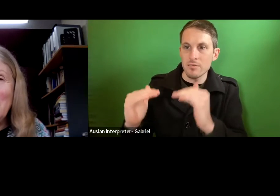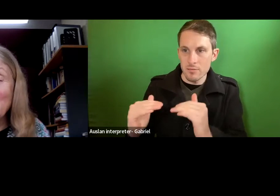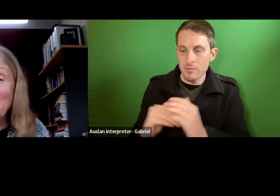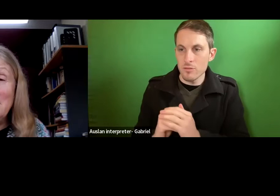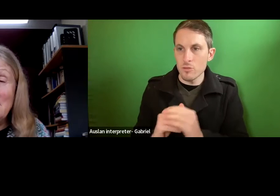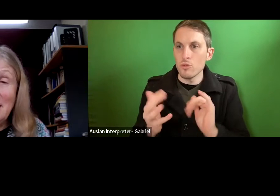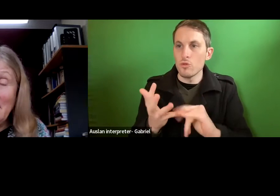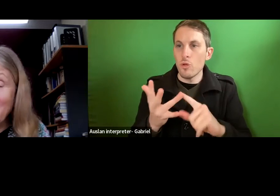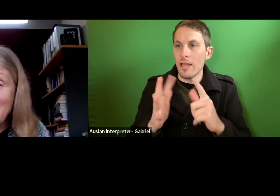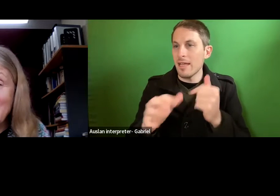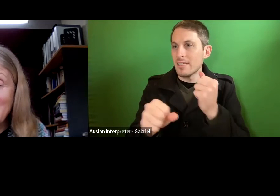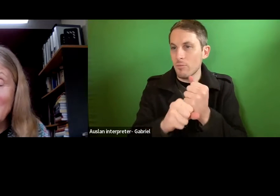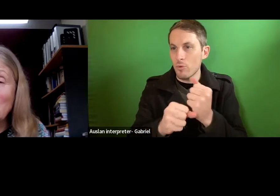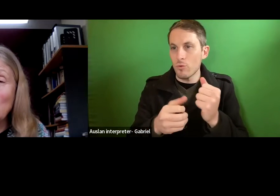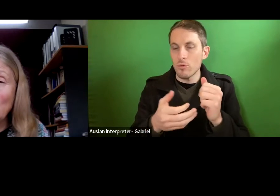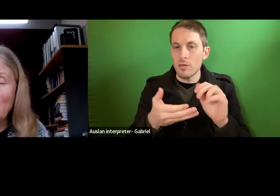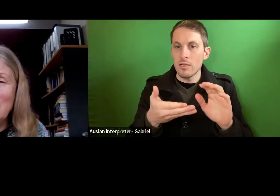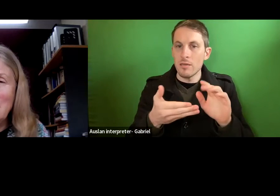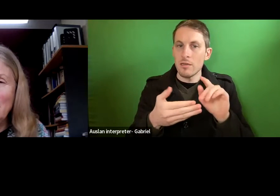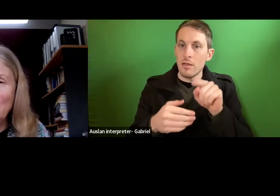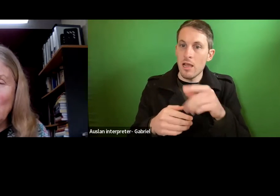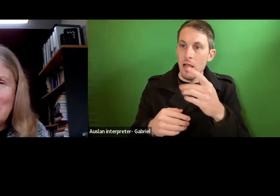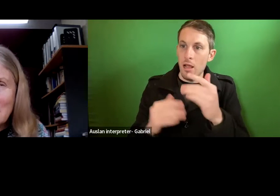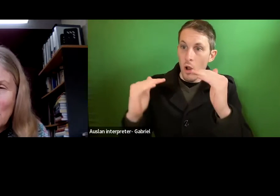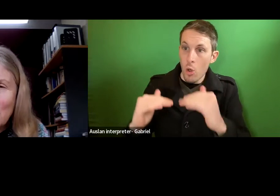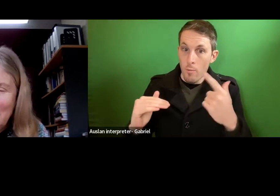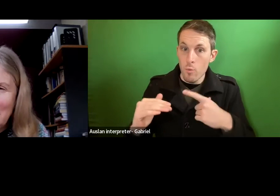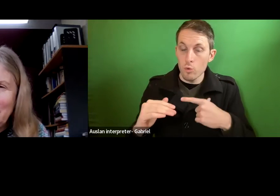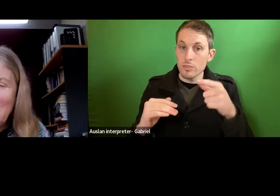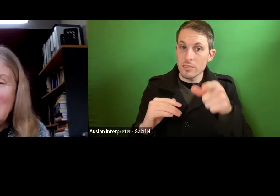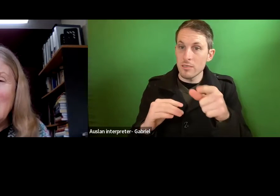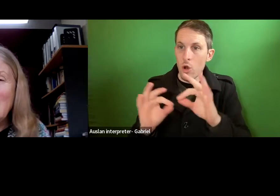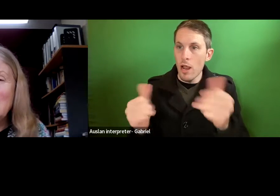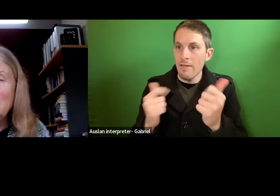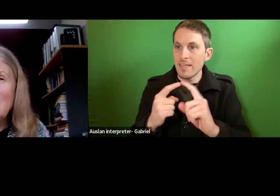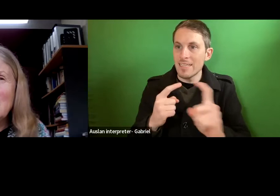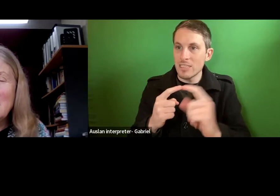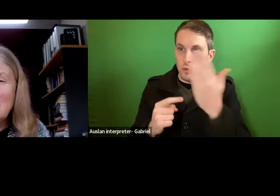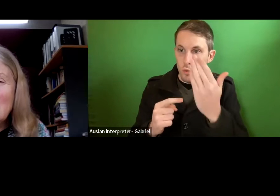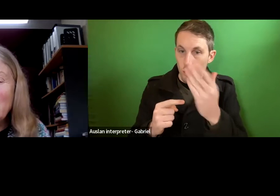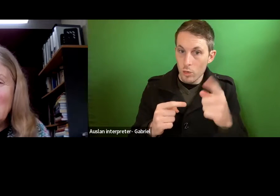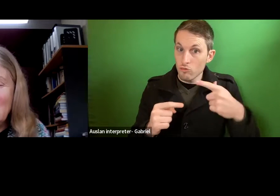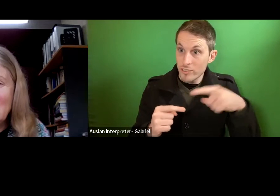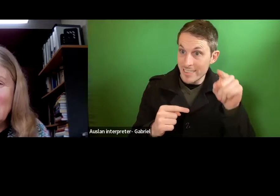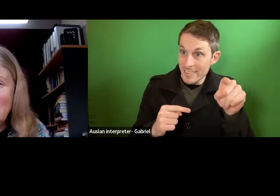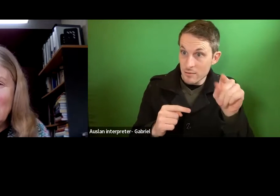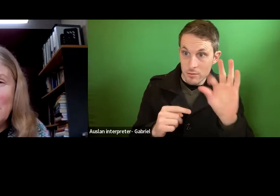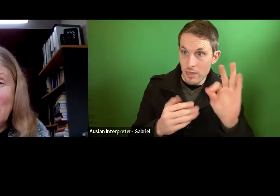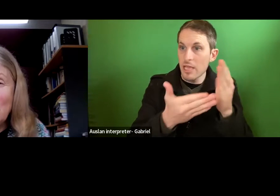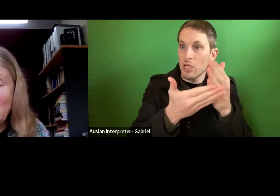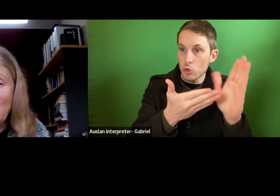a complete lack of attendance at school, for example, or excluding significant socio-emotional